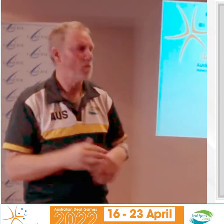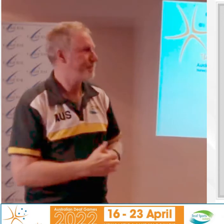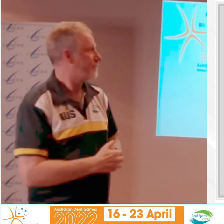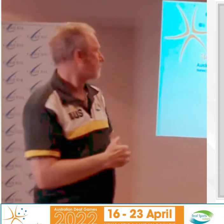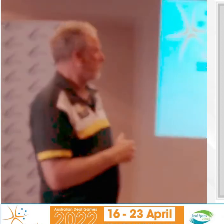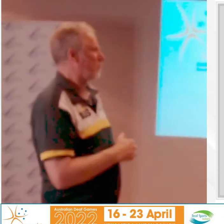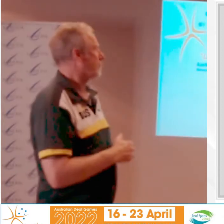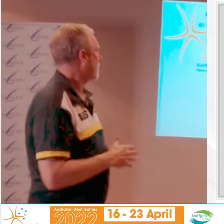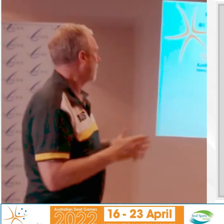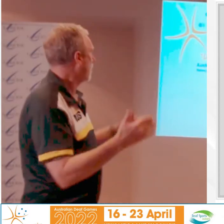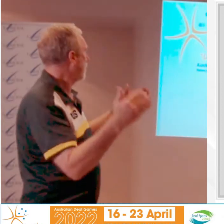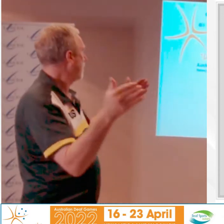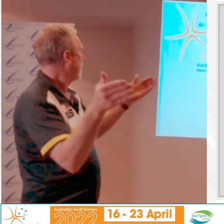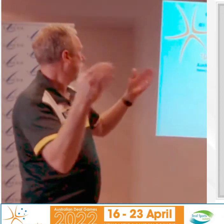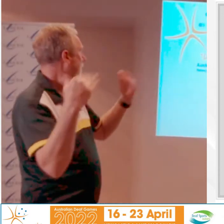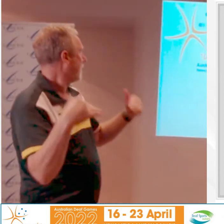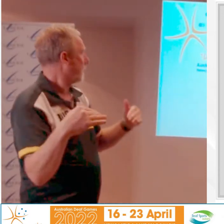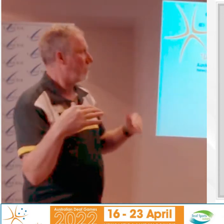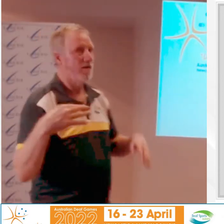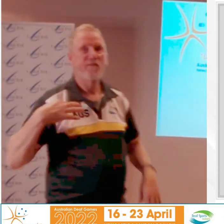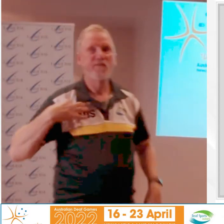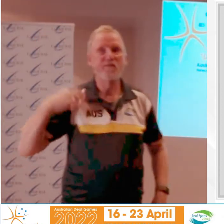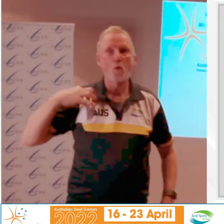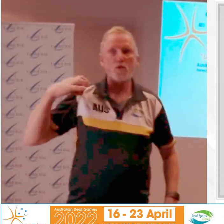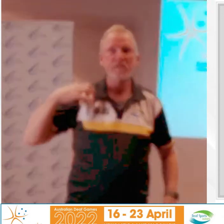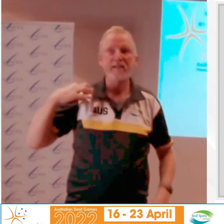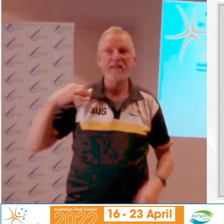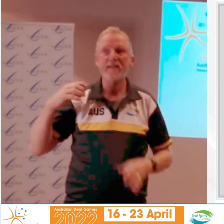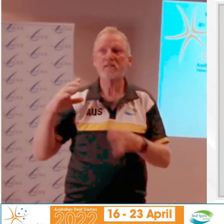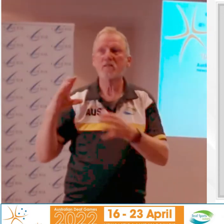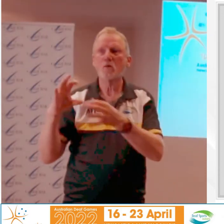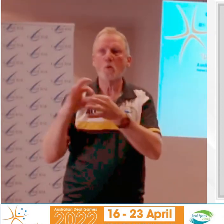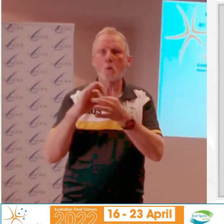so it is going to be a big job for her